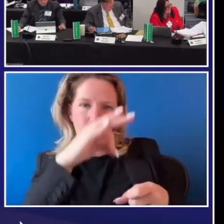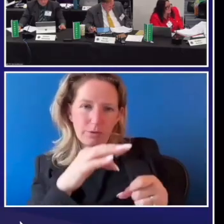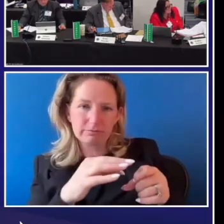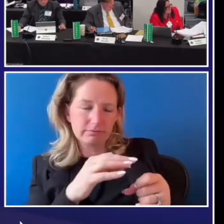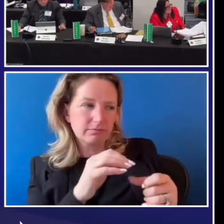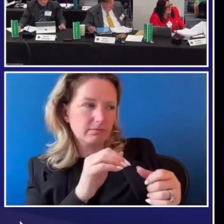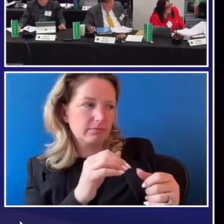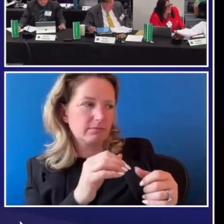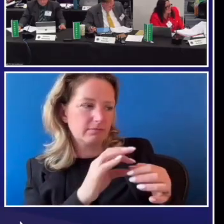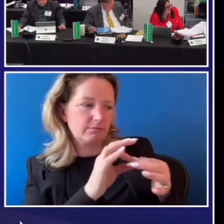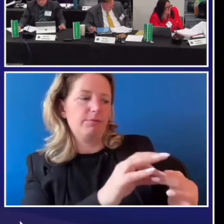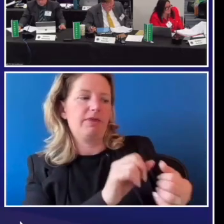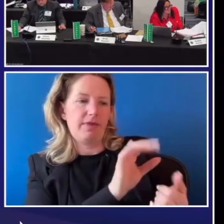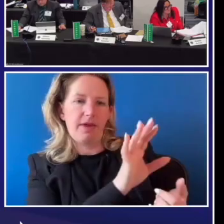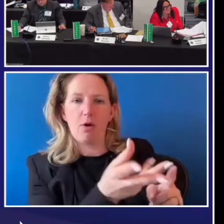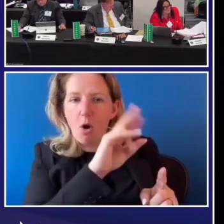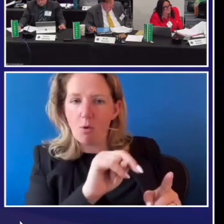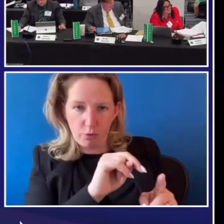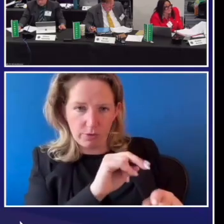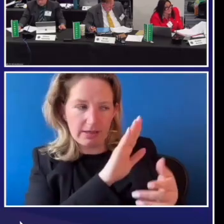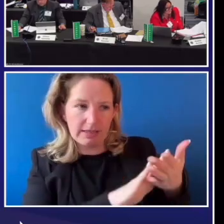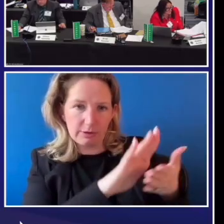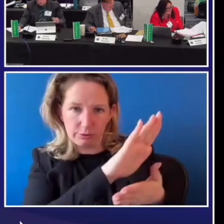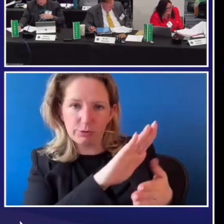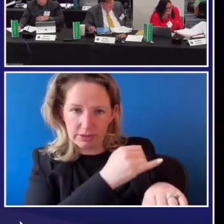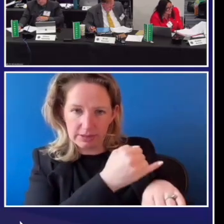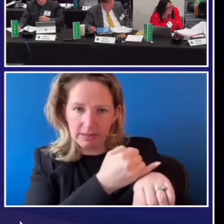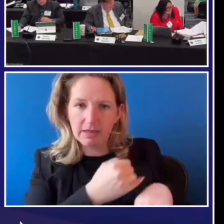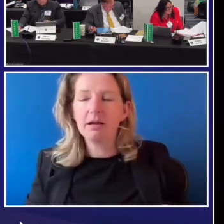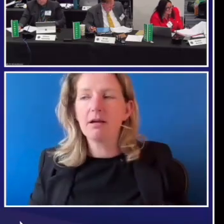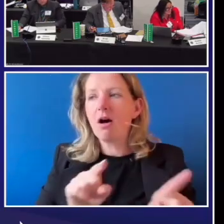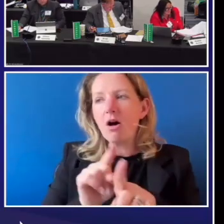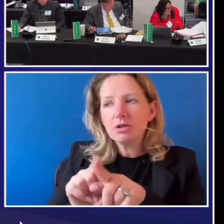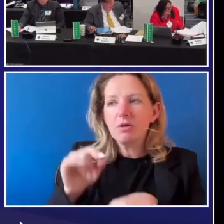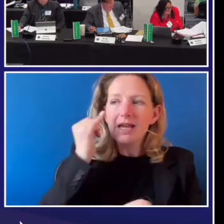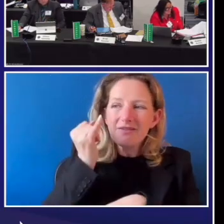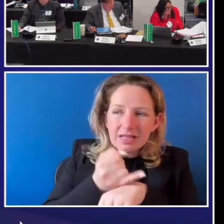then controlling for conflicts of interest for institutions that are in systems and elsewhere.